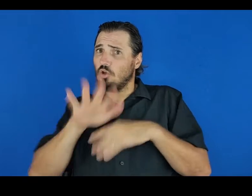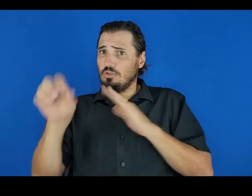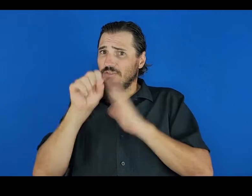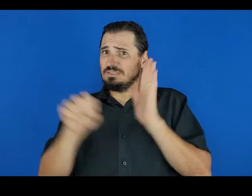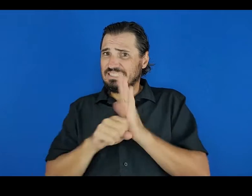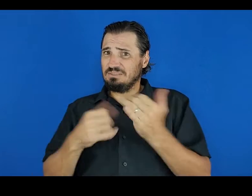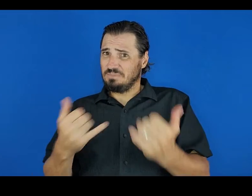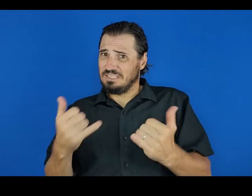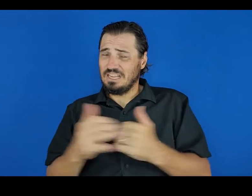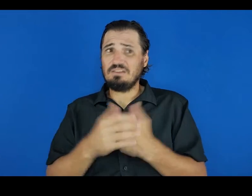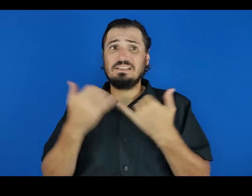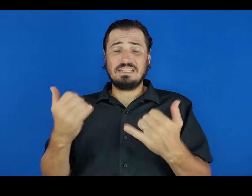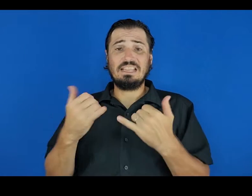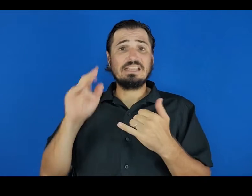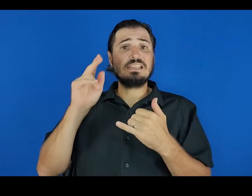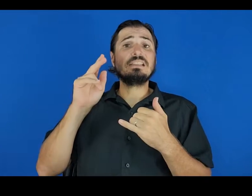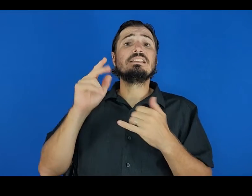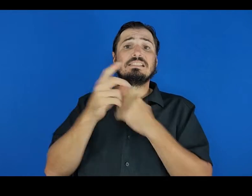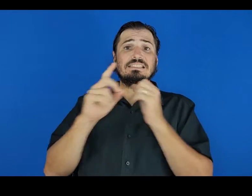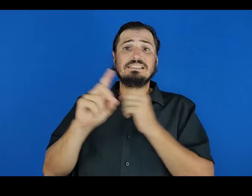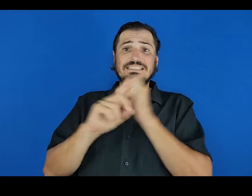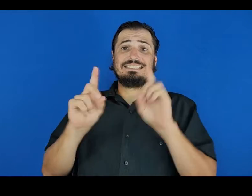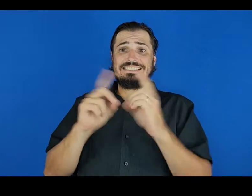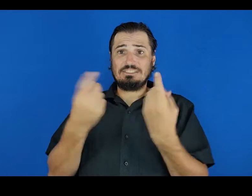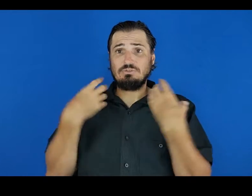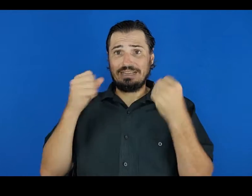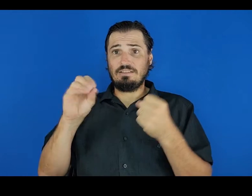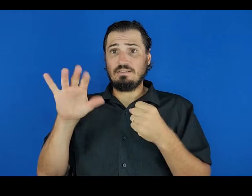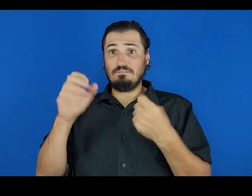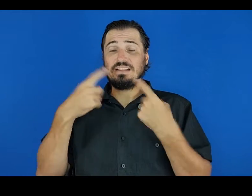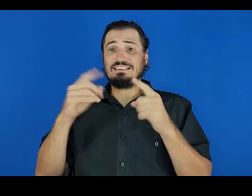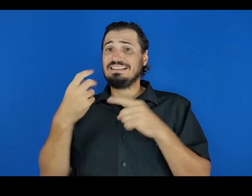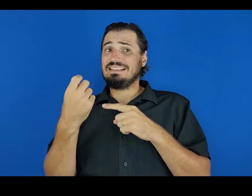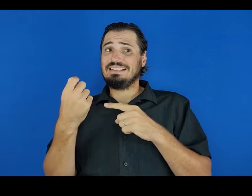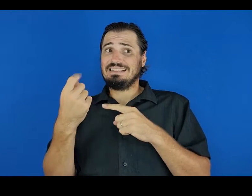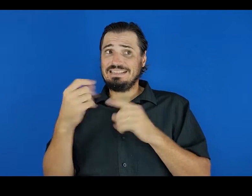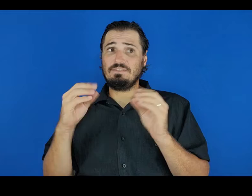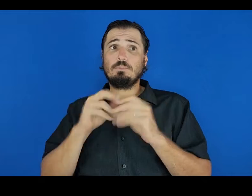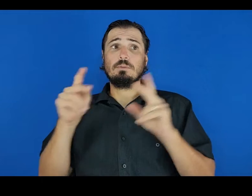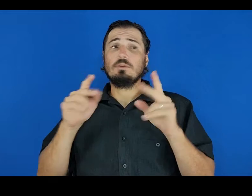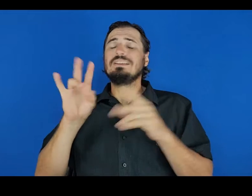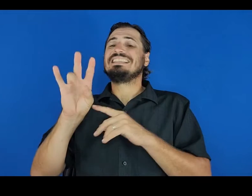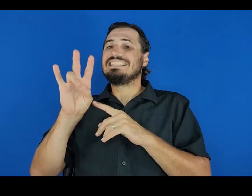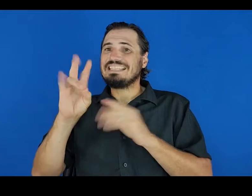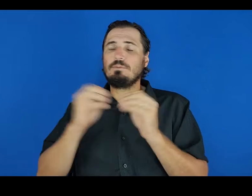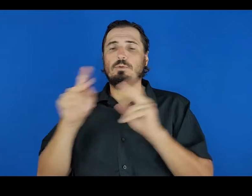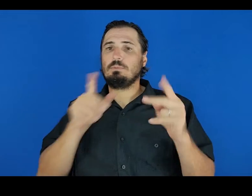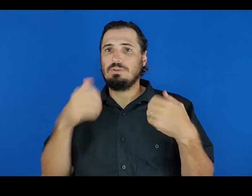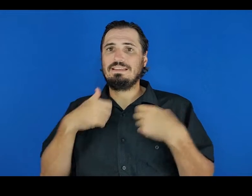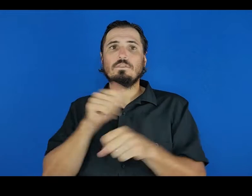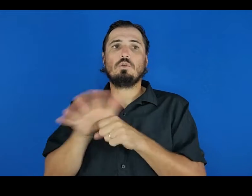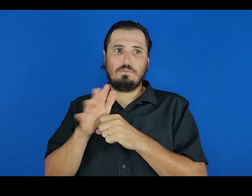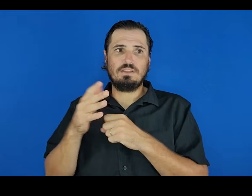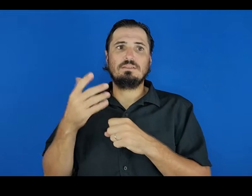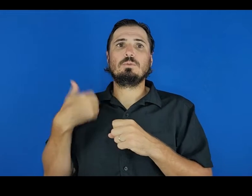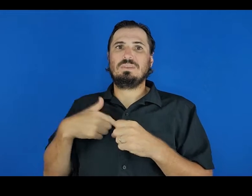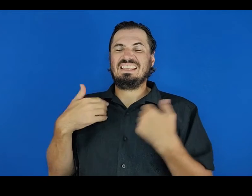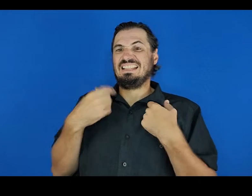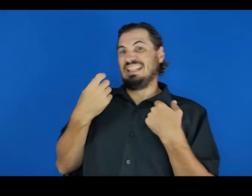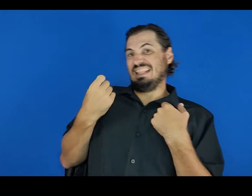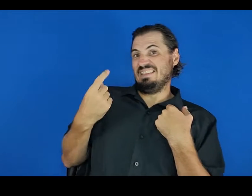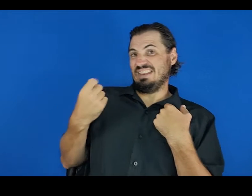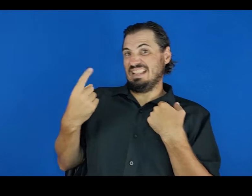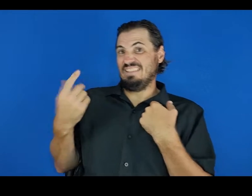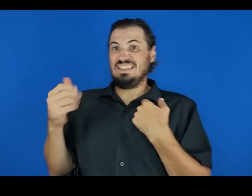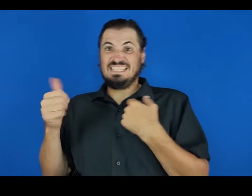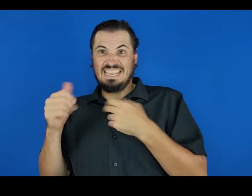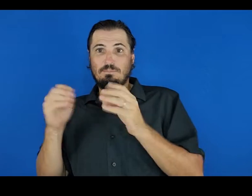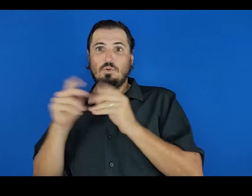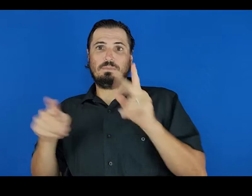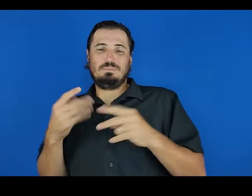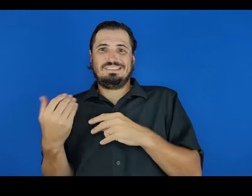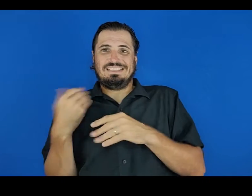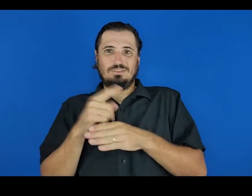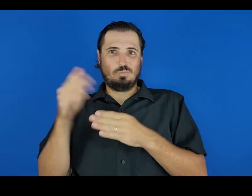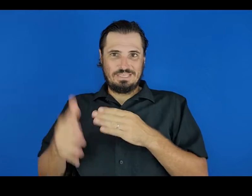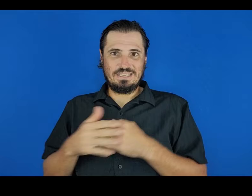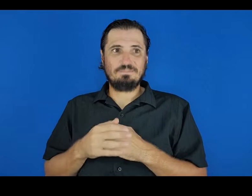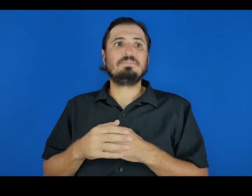Today, the Kauai District Health Office is reporting seven new cases. We reported 11 cases on Sunday, 10 cases on Saturday, and 10 on Friday. All of the cases are residents